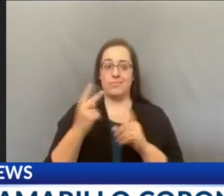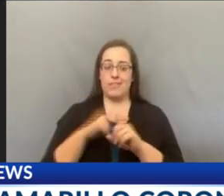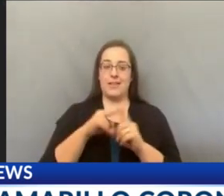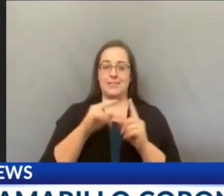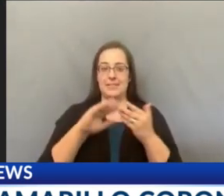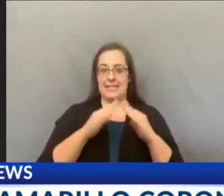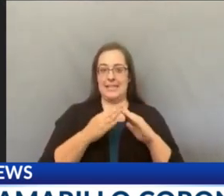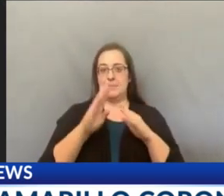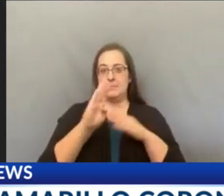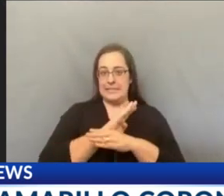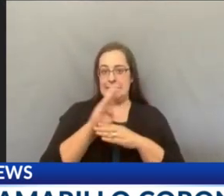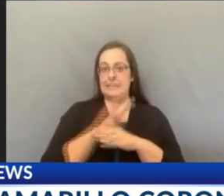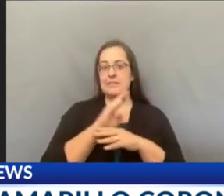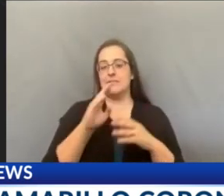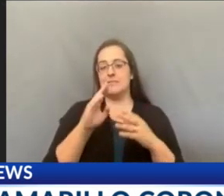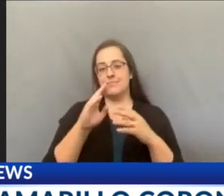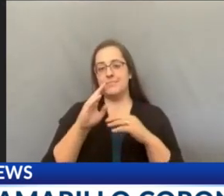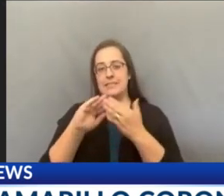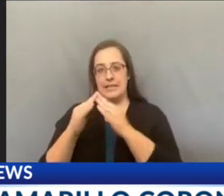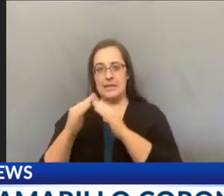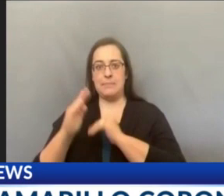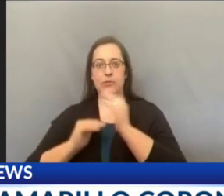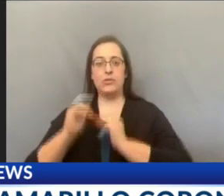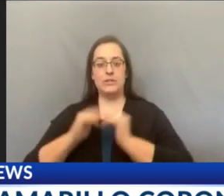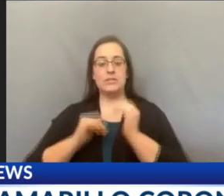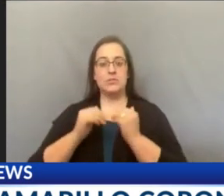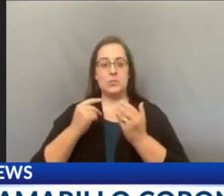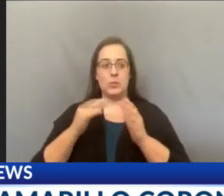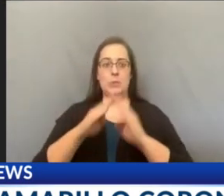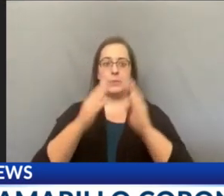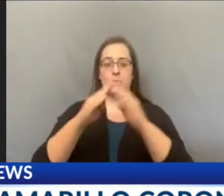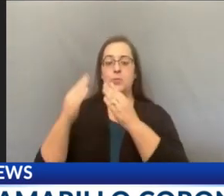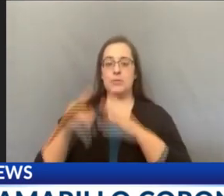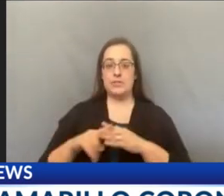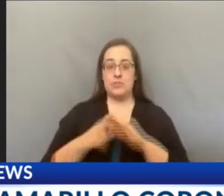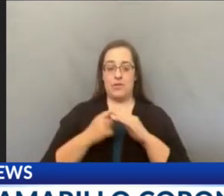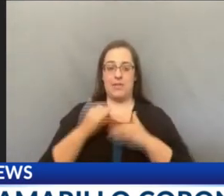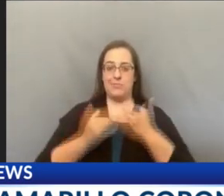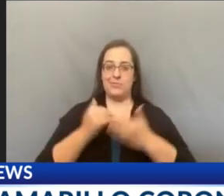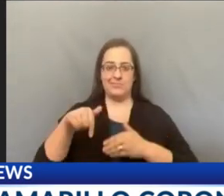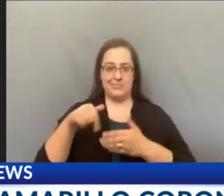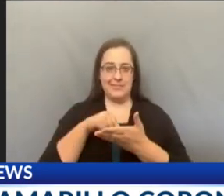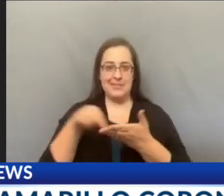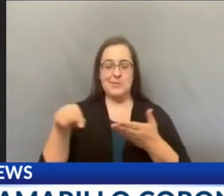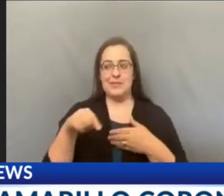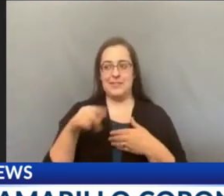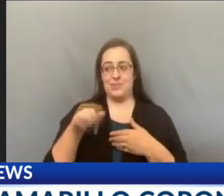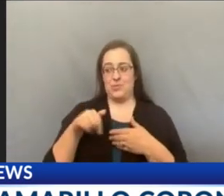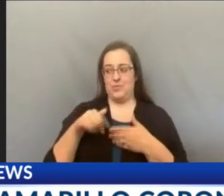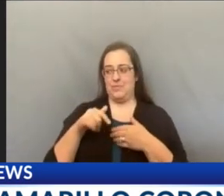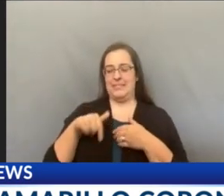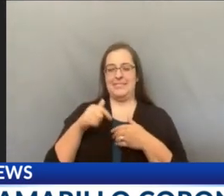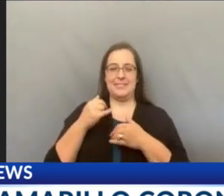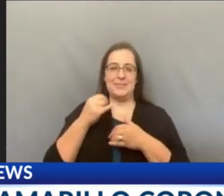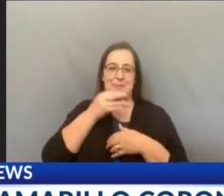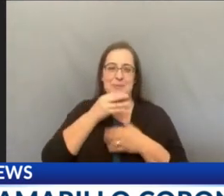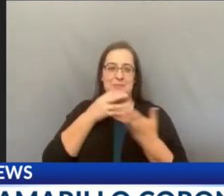THE SAID WE ARE CONTINUING TO OPEN, REOPEN THE CITY THIS